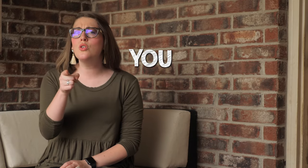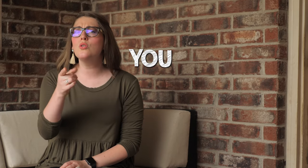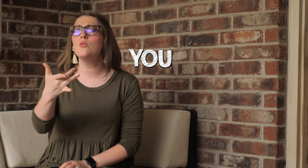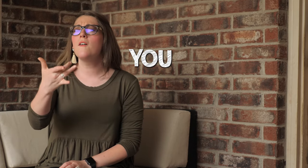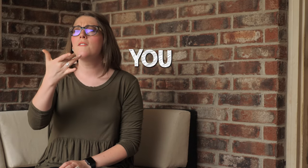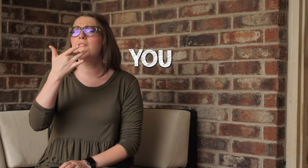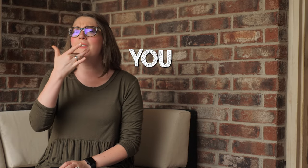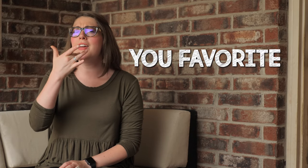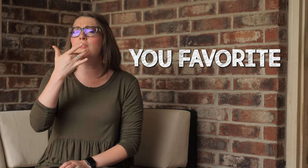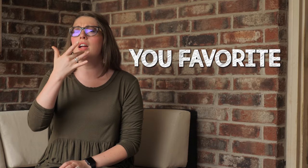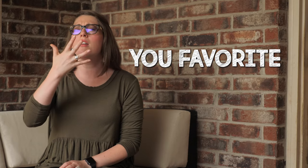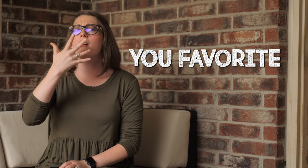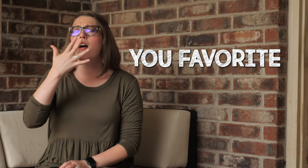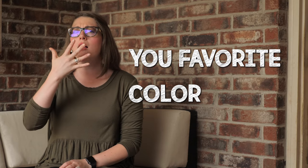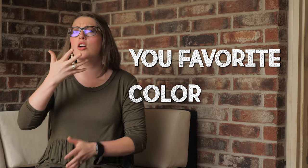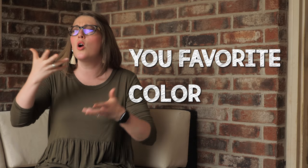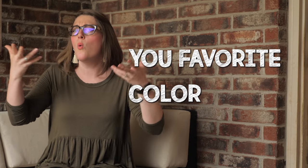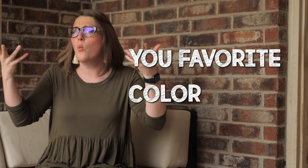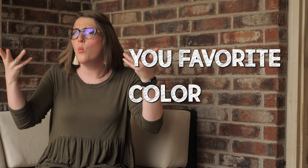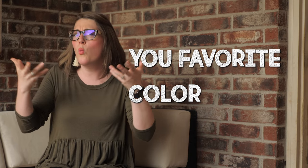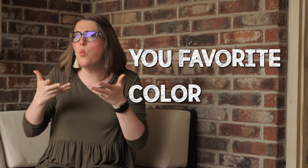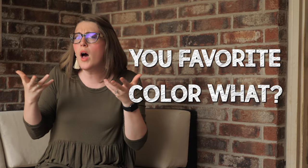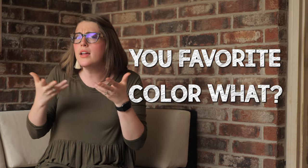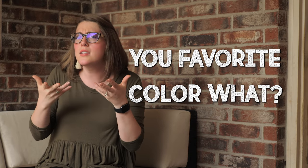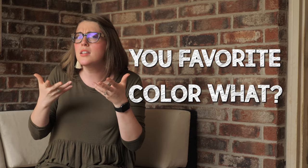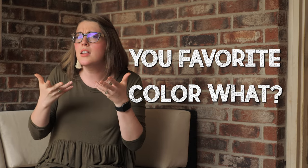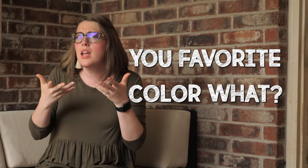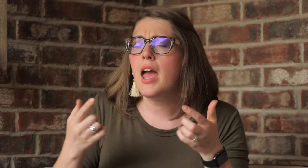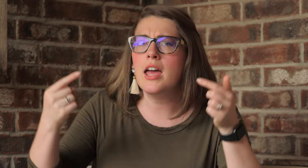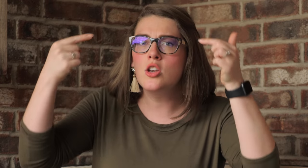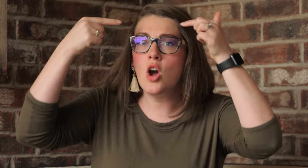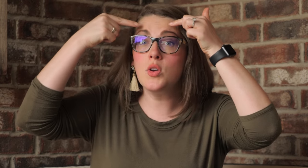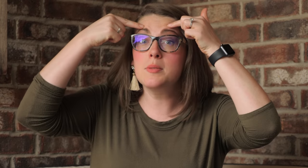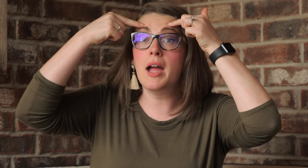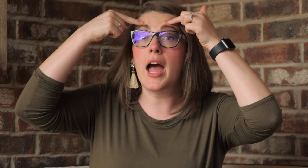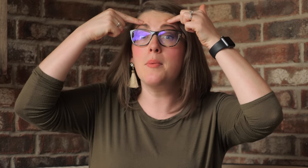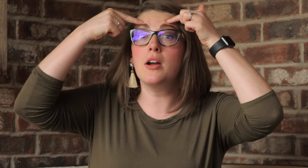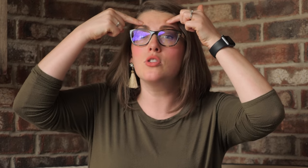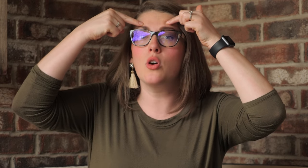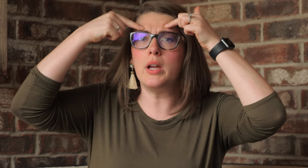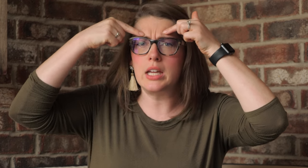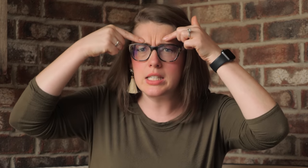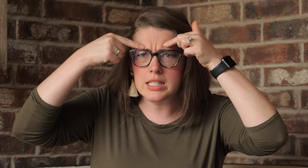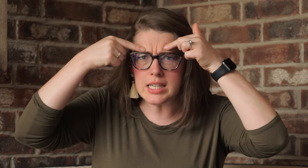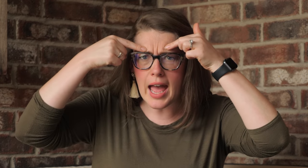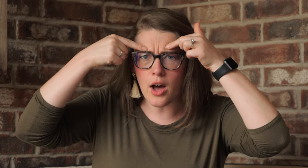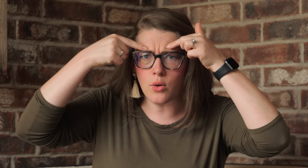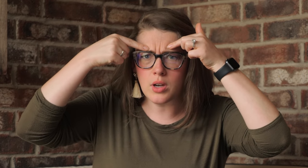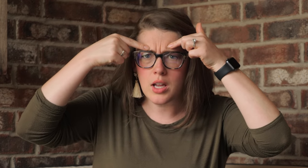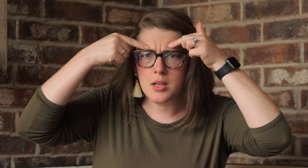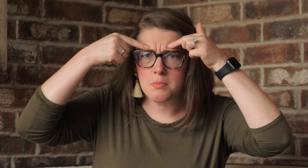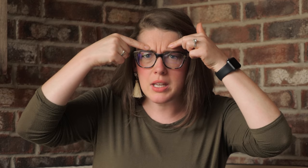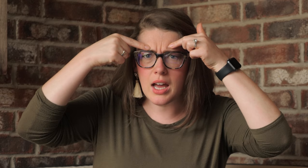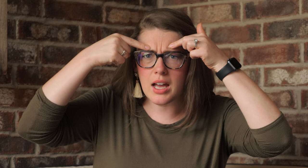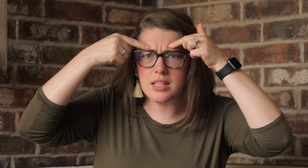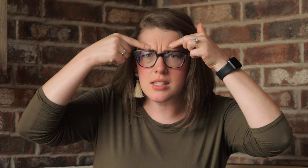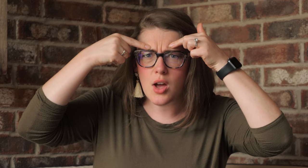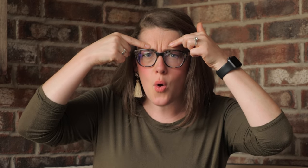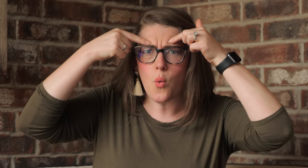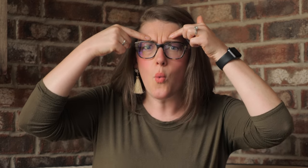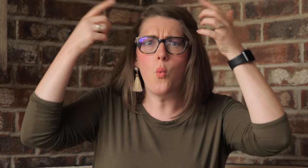YOU FAVORITE COLOR WHAT And notice my eyebrows are going down because